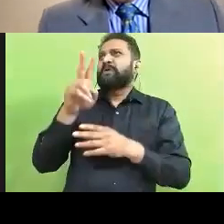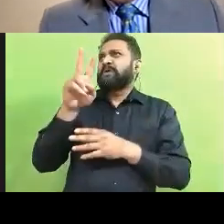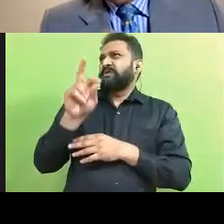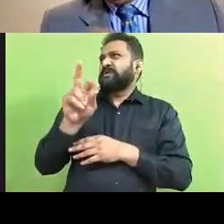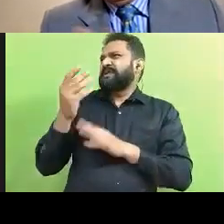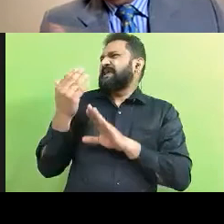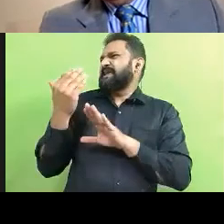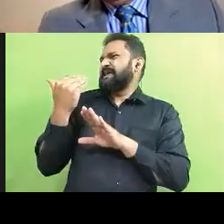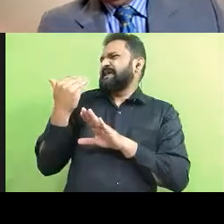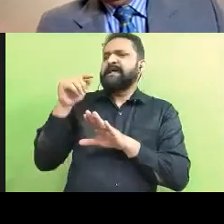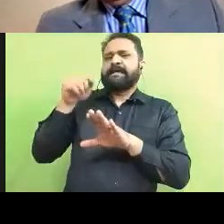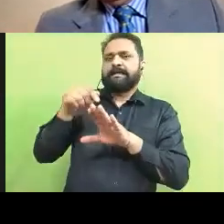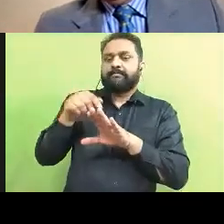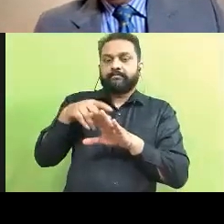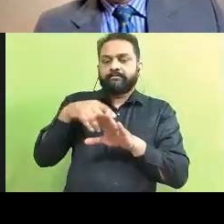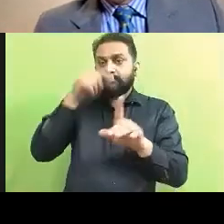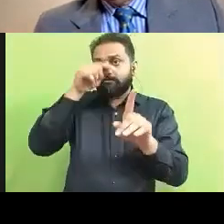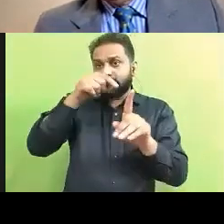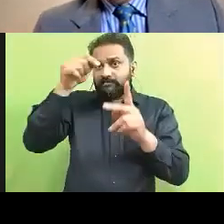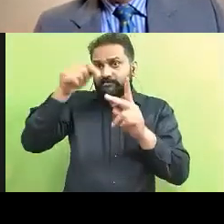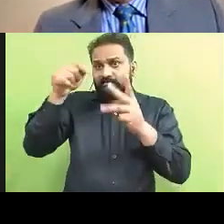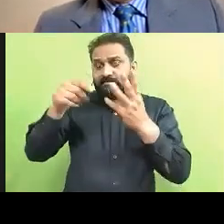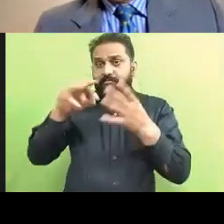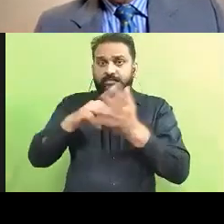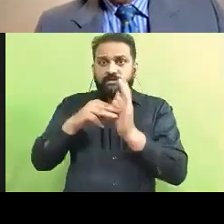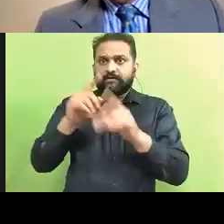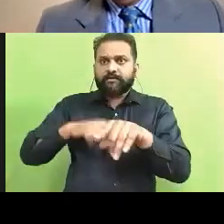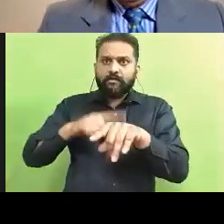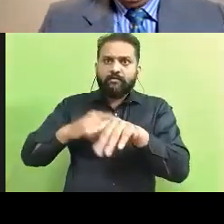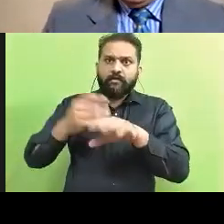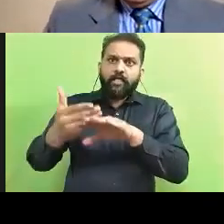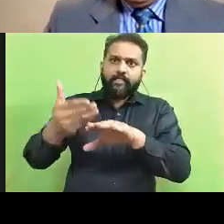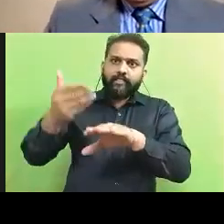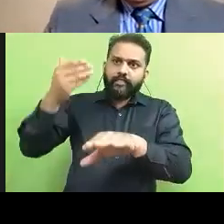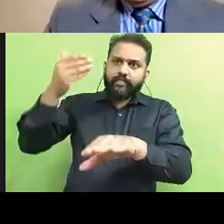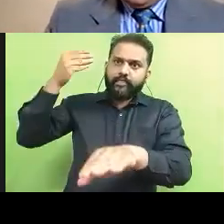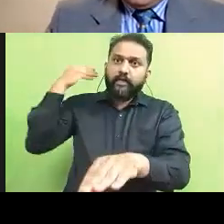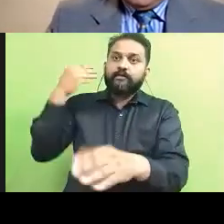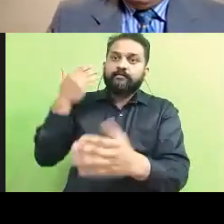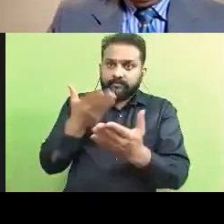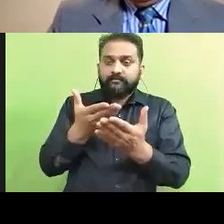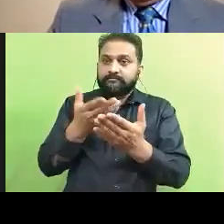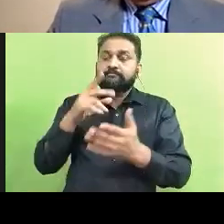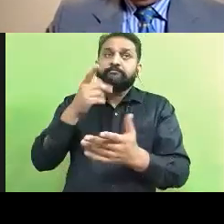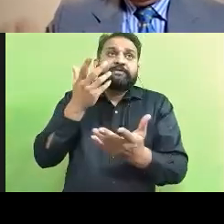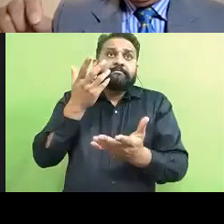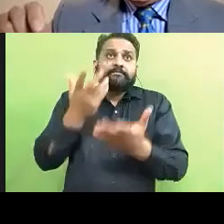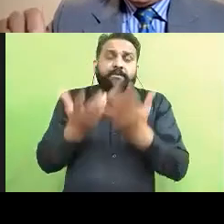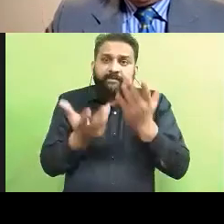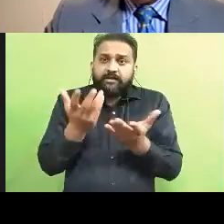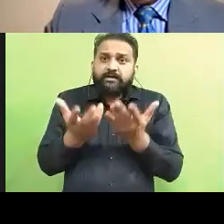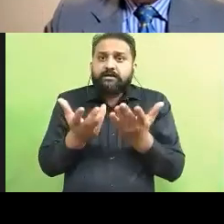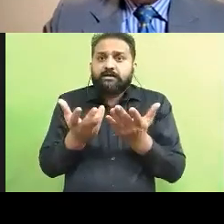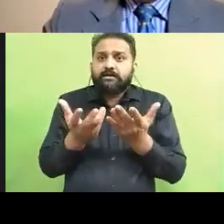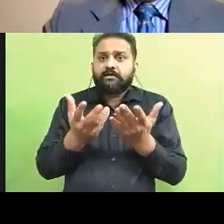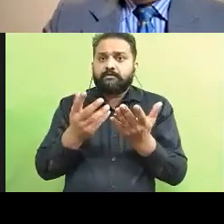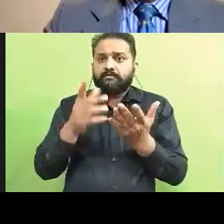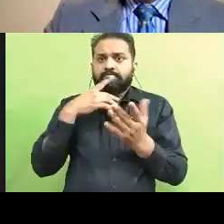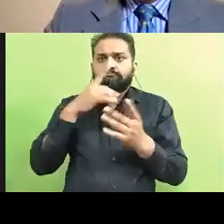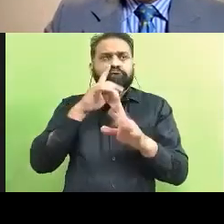these are very long time period has been given it may not have a very specific thing happening